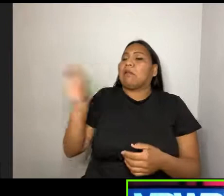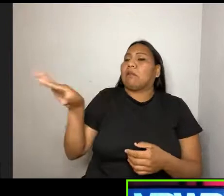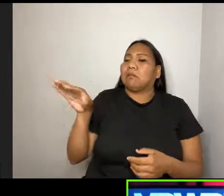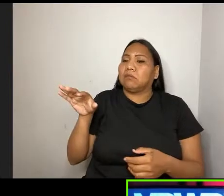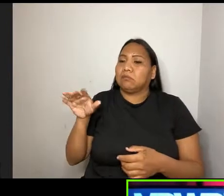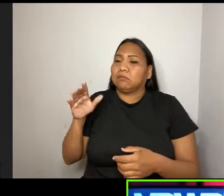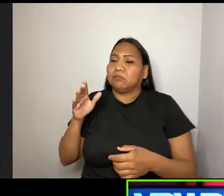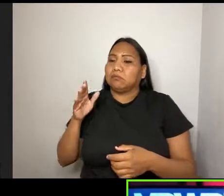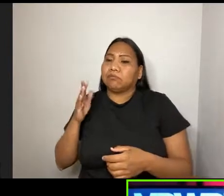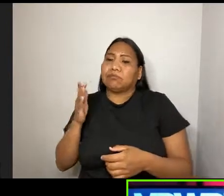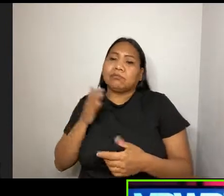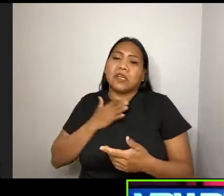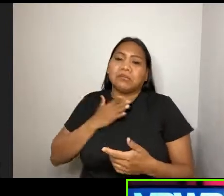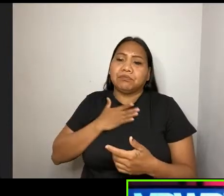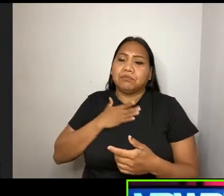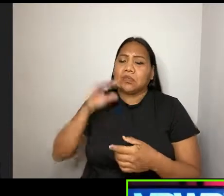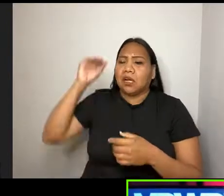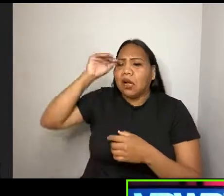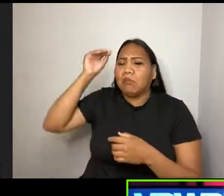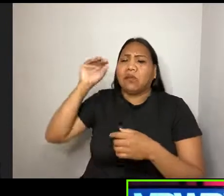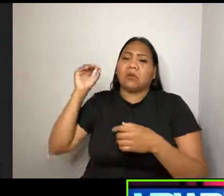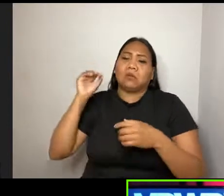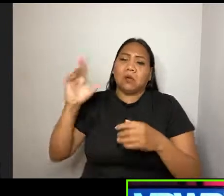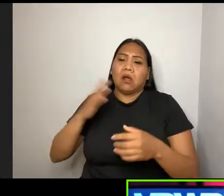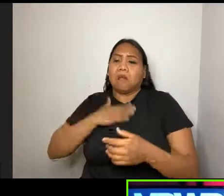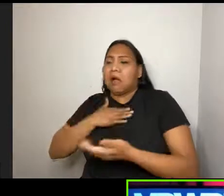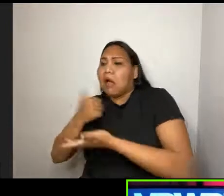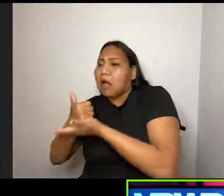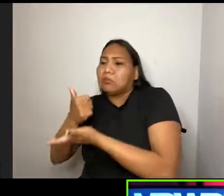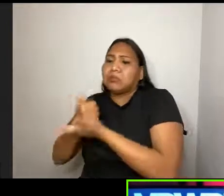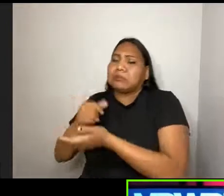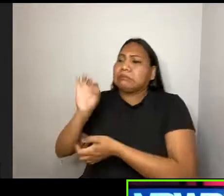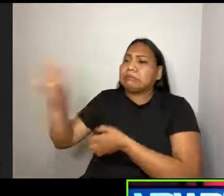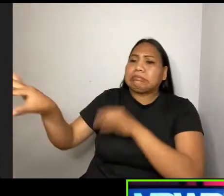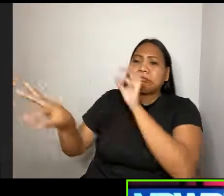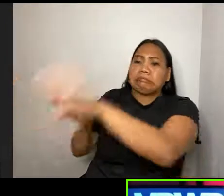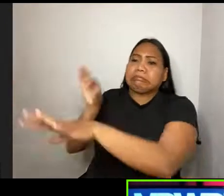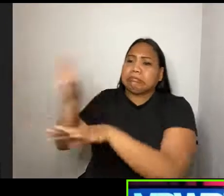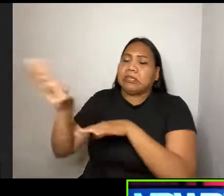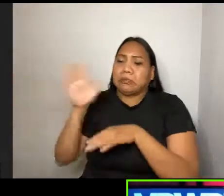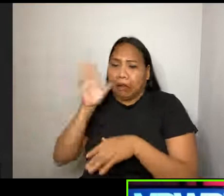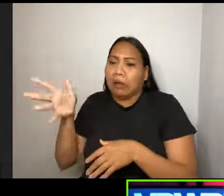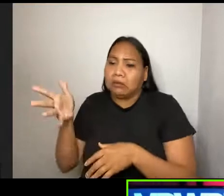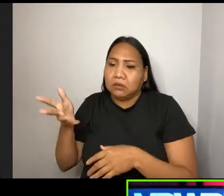and get more money out of donors. If I can give them any strategies and tactics in order to help